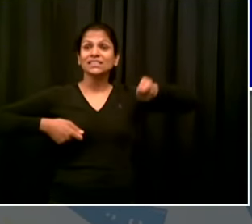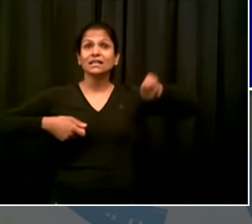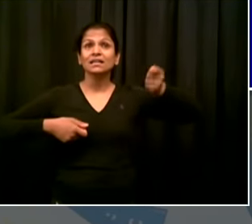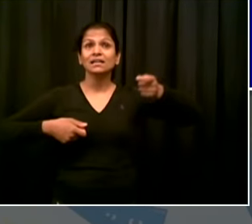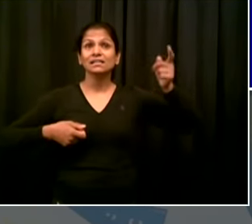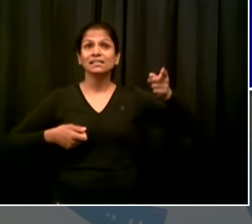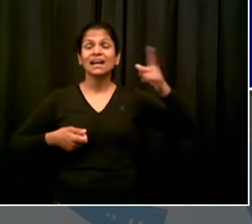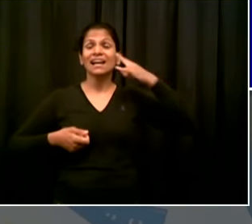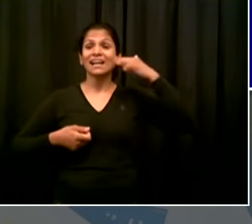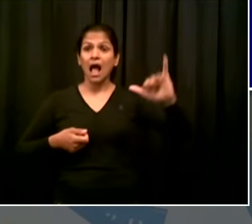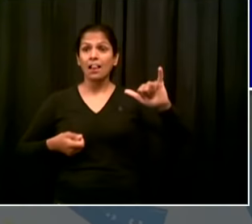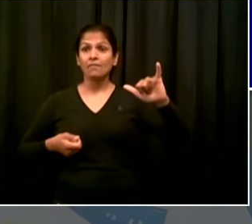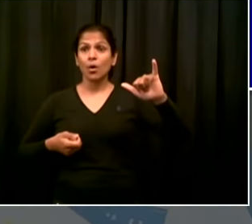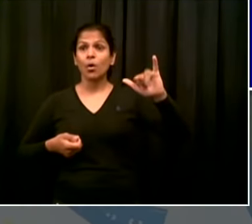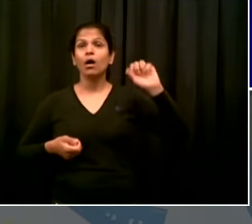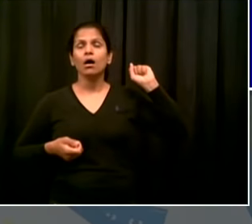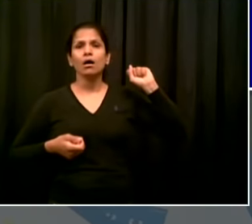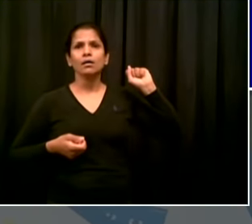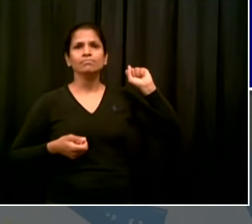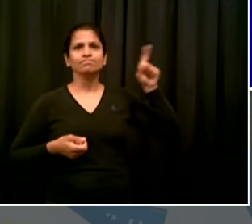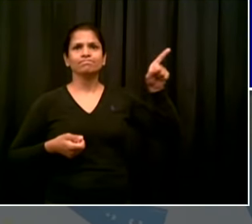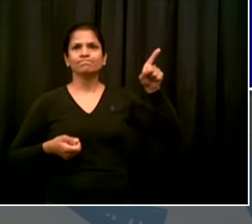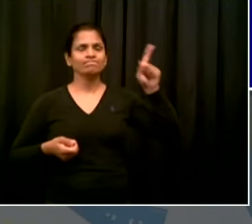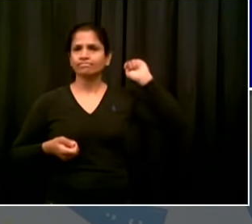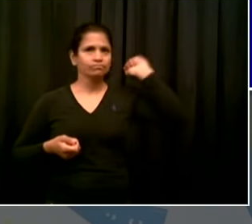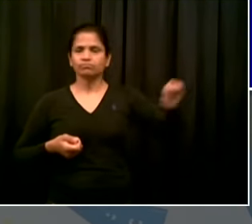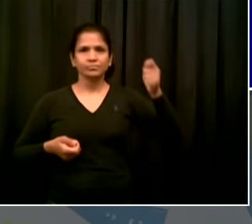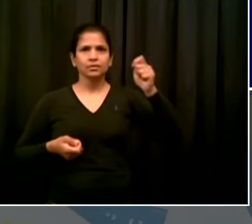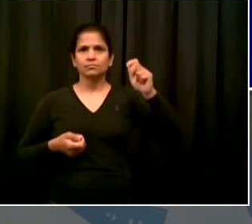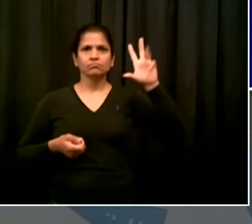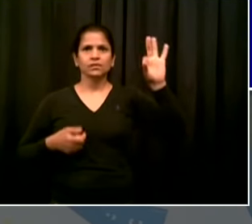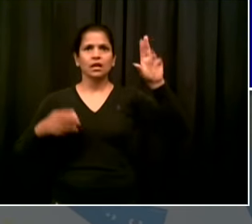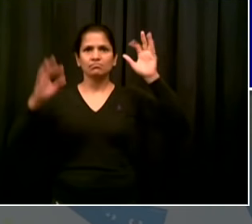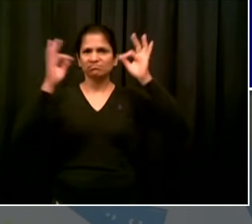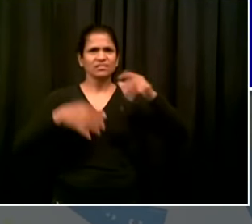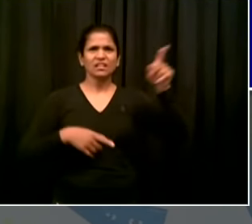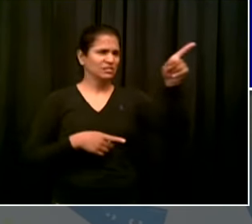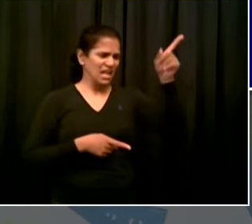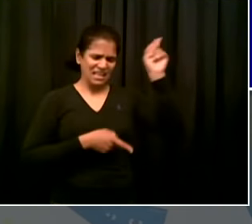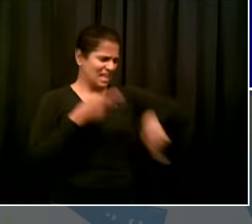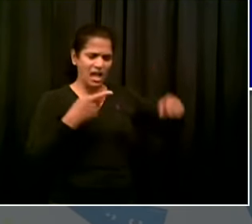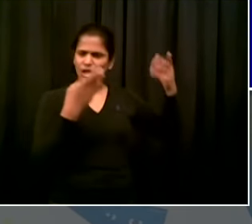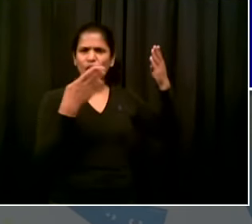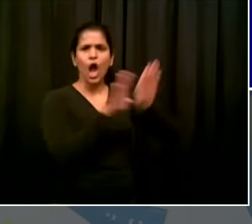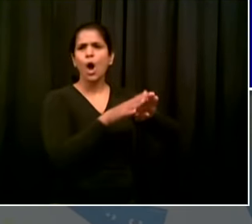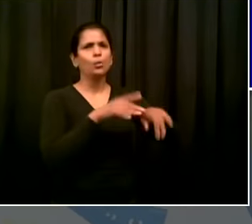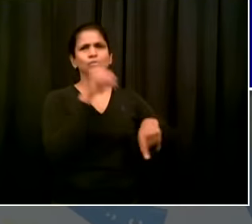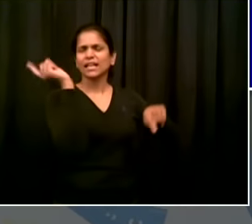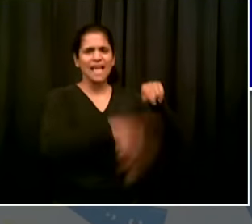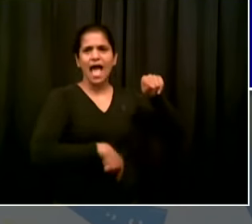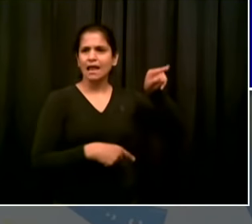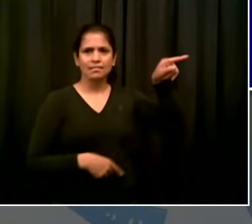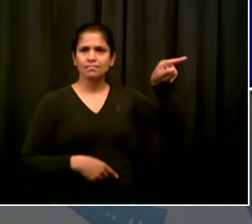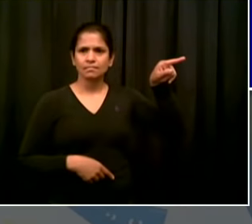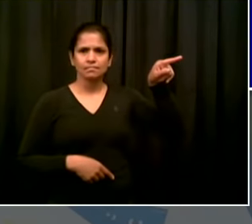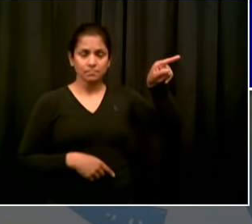OF FOR FREE, IT IS ALWAYS FREE, FAST AND EASY. AGAIN, THE SELF SEXUAL TEST,